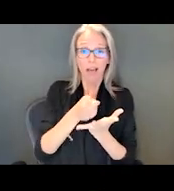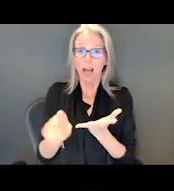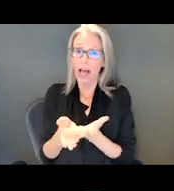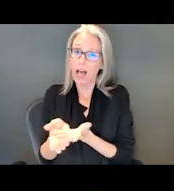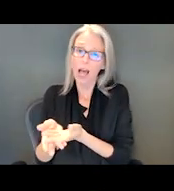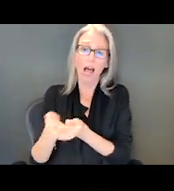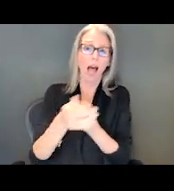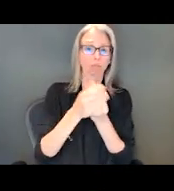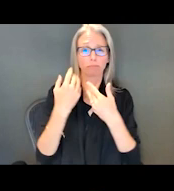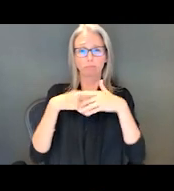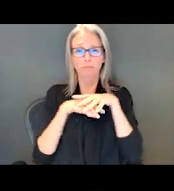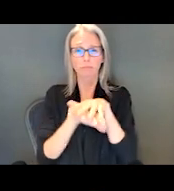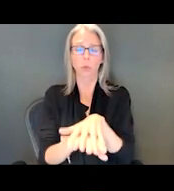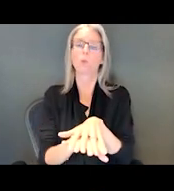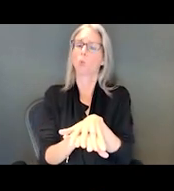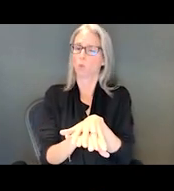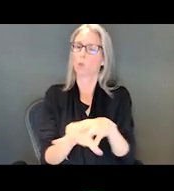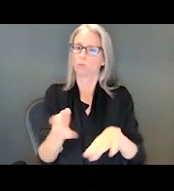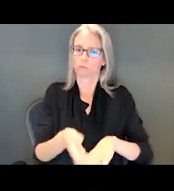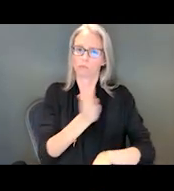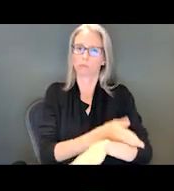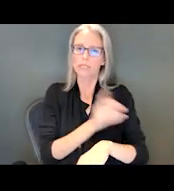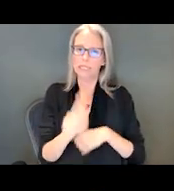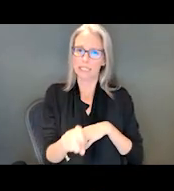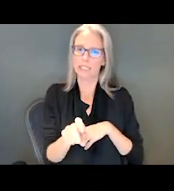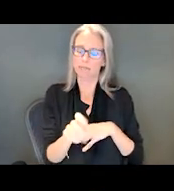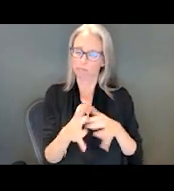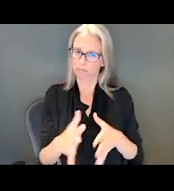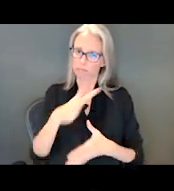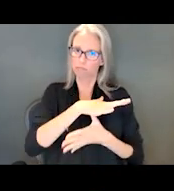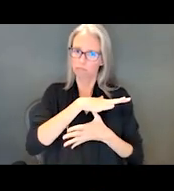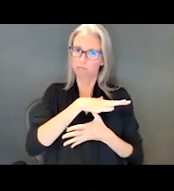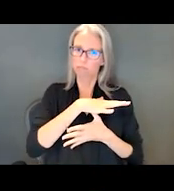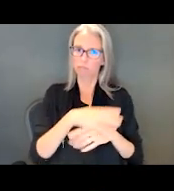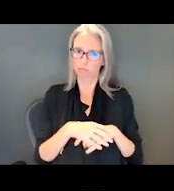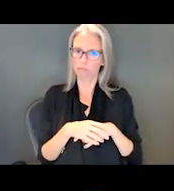Unemployment just as Just as many presentations talk about the journey, which I'd really like